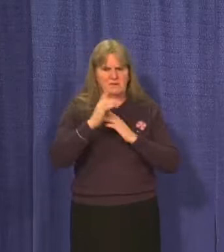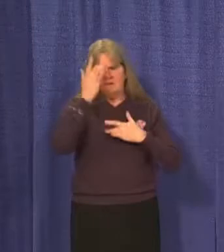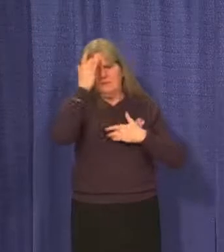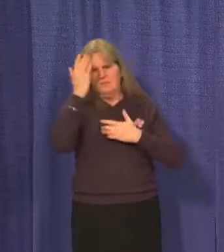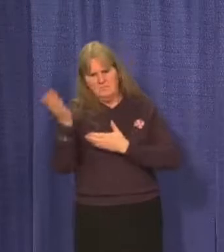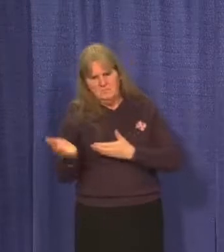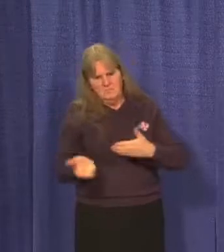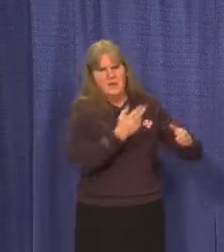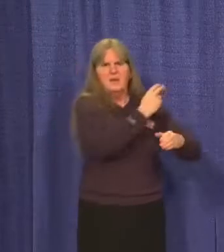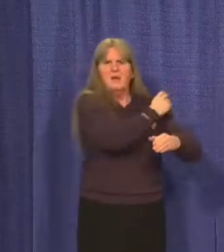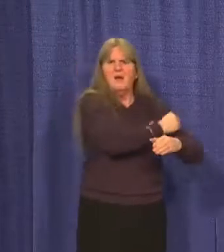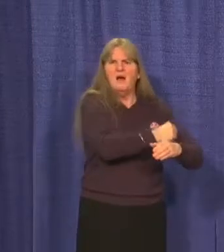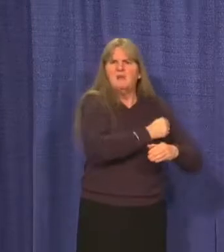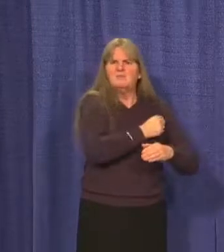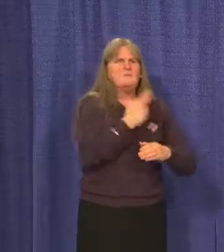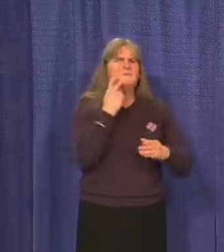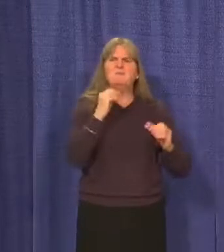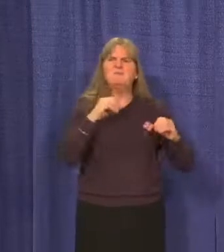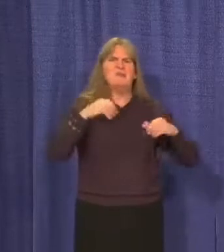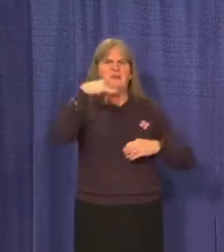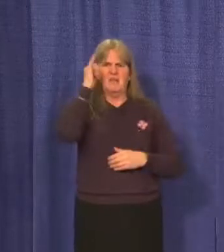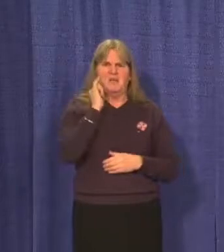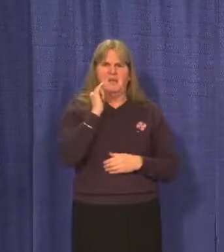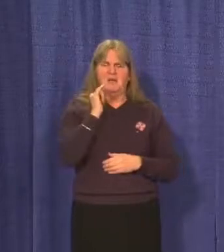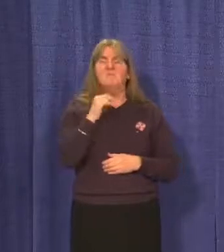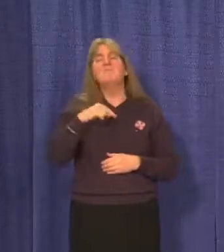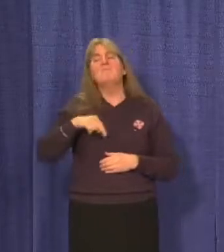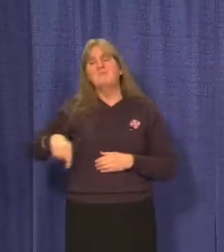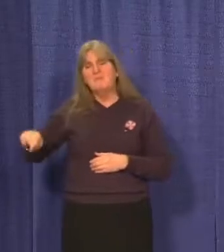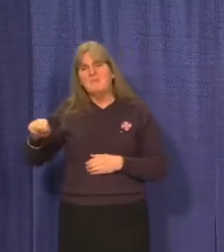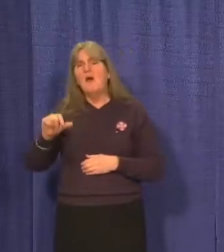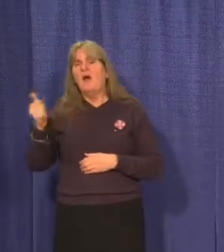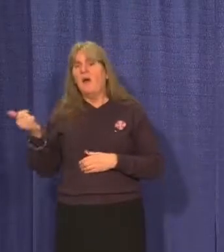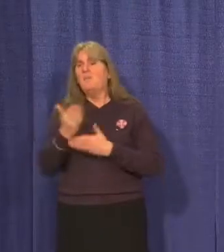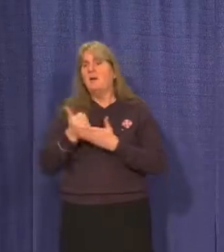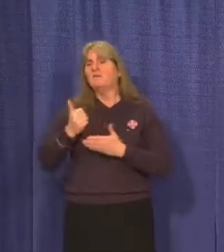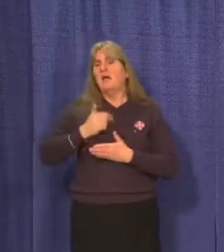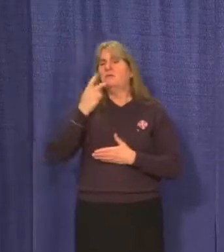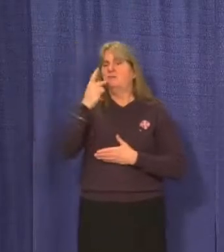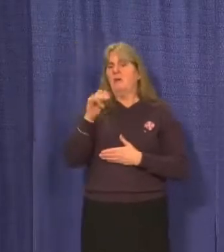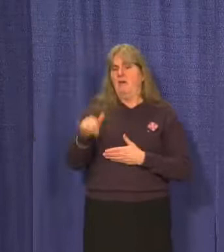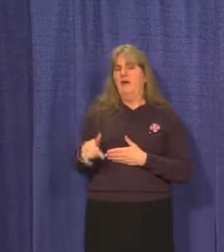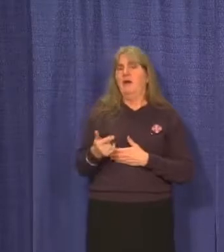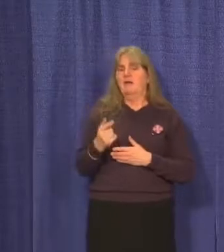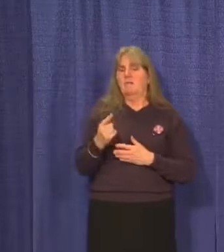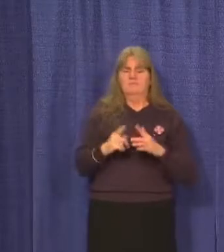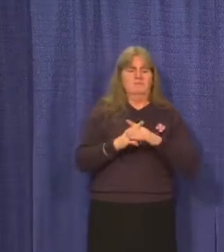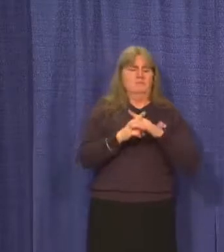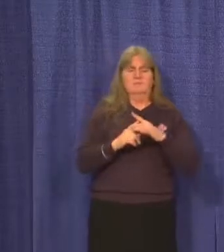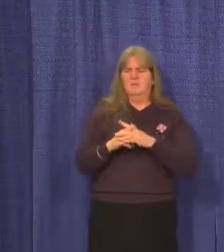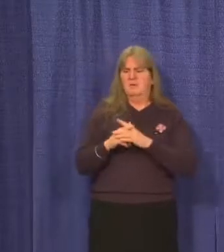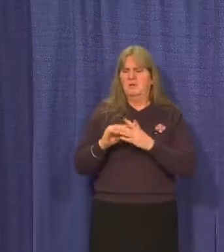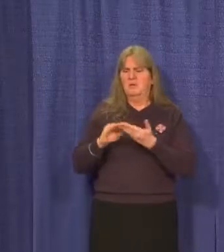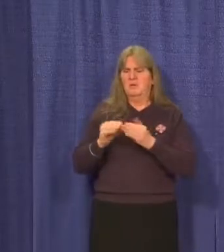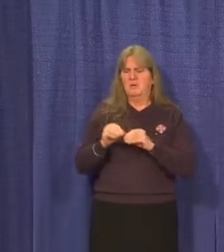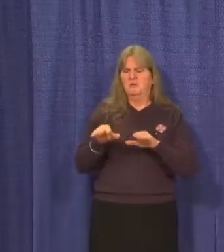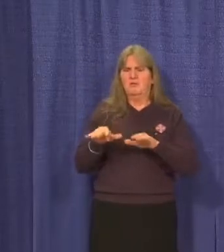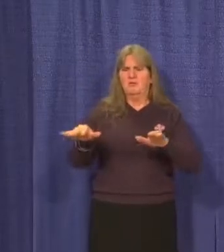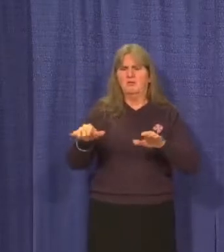places in Canada did see once they had that sort of undetected beginnings of community transmission.